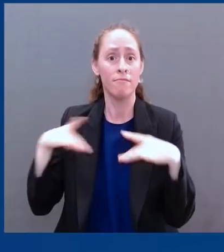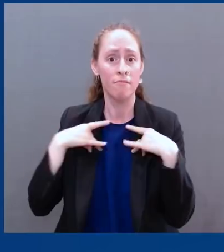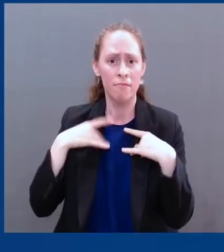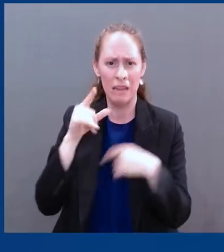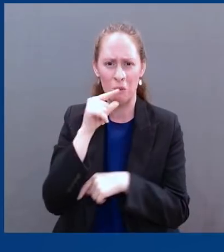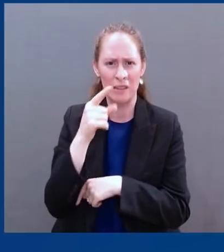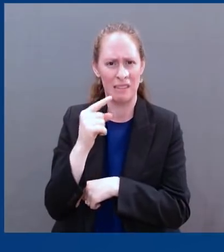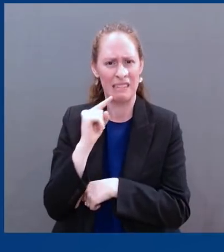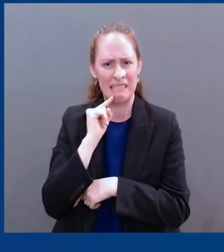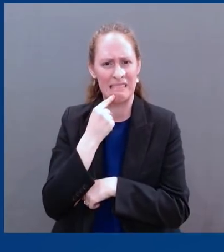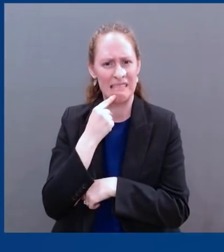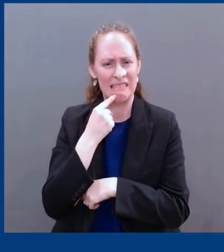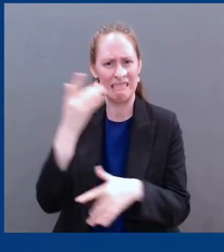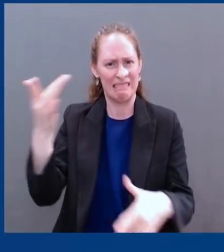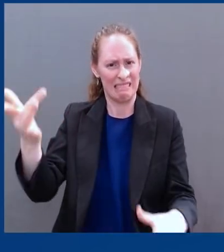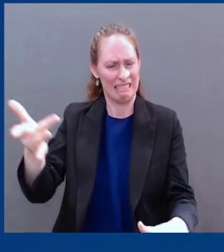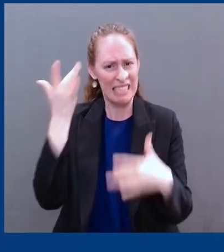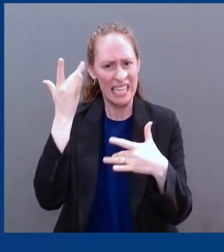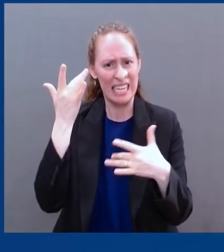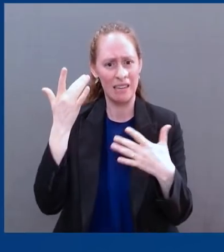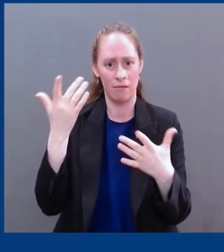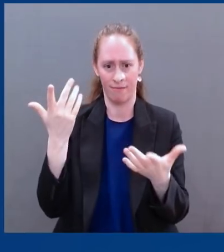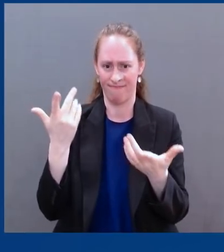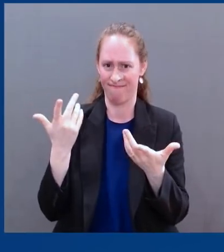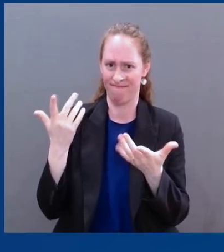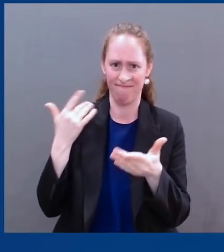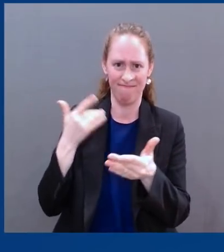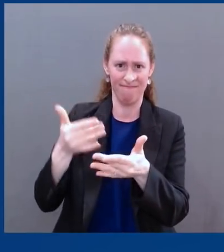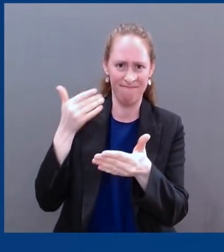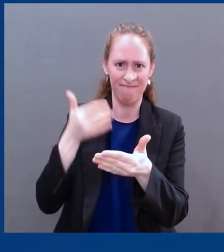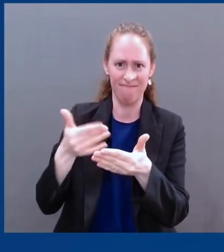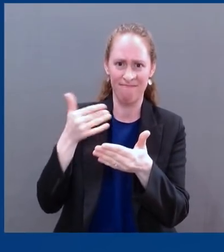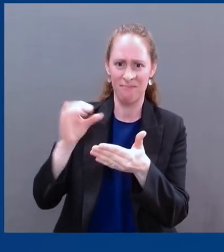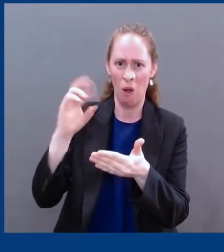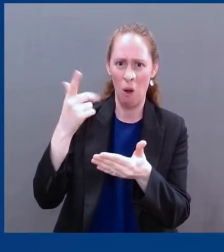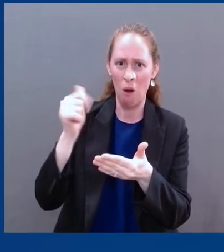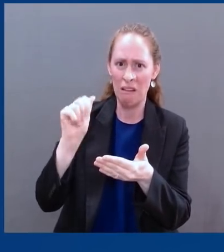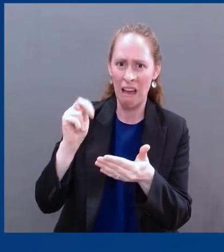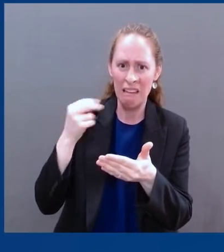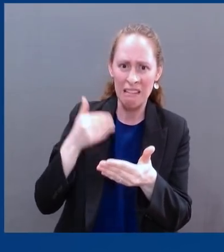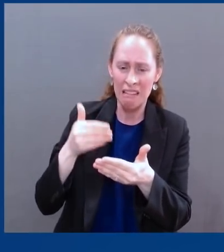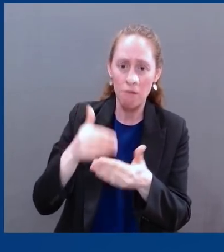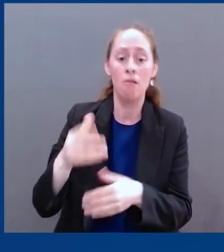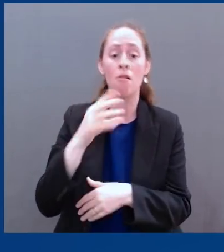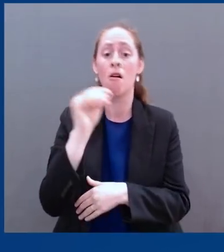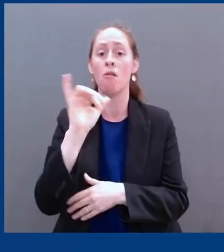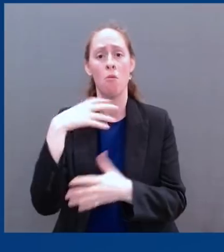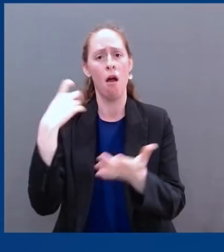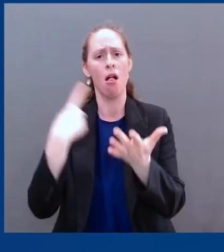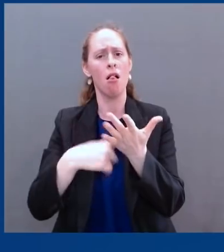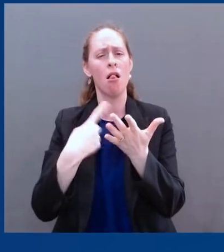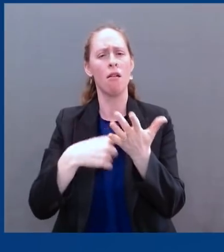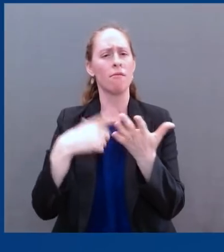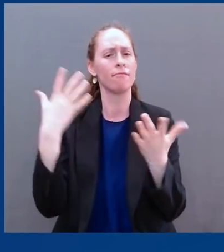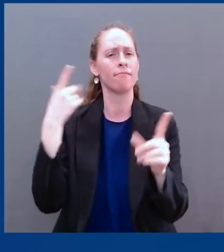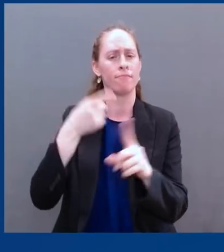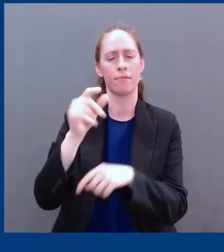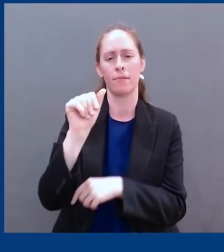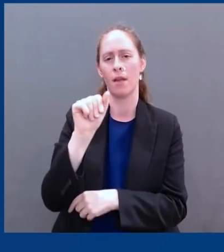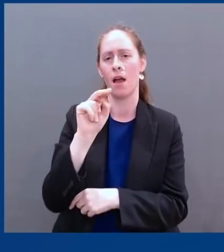But what I wanted to emphasize over the next couple of minutes is the issue of antivirals and immunomodulators, particularly the newest antivirals,